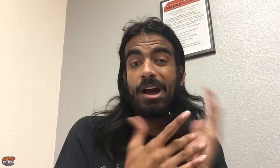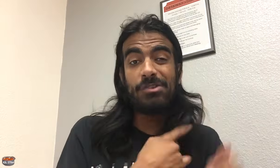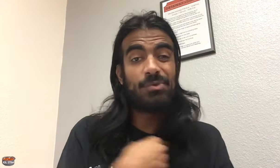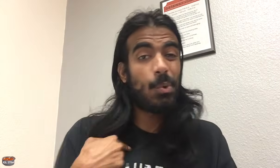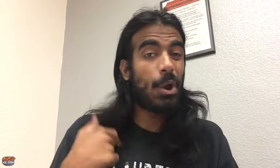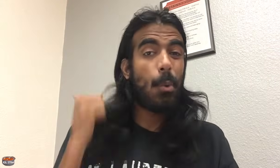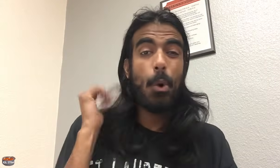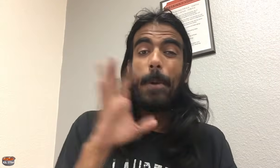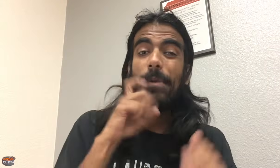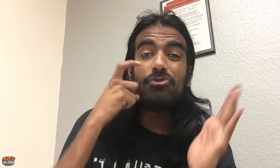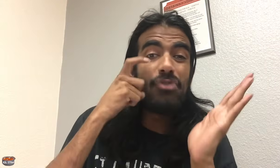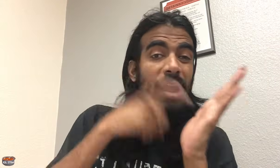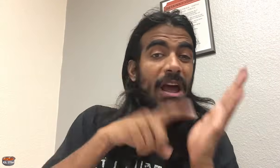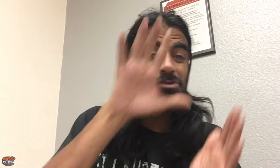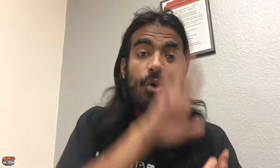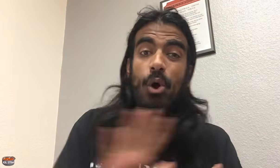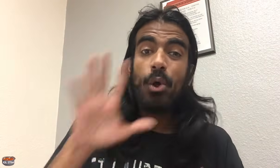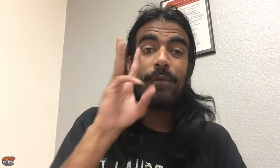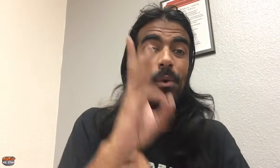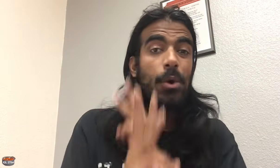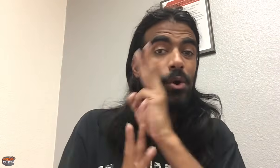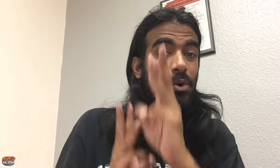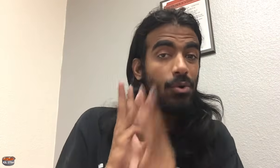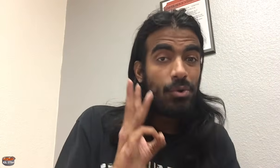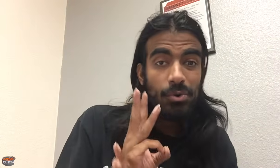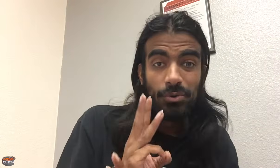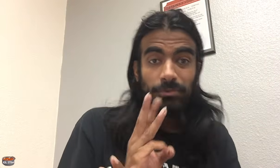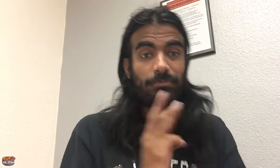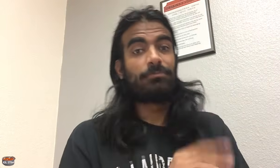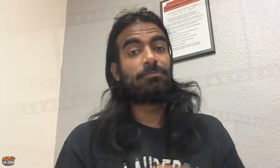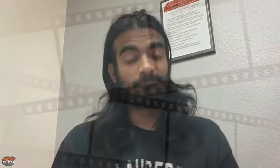and technology. I mean without that, we wouldn't have recognition all over the world.